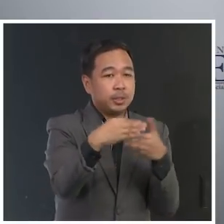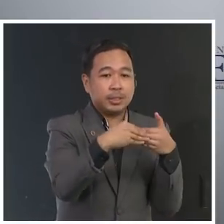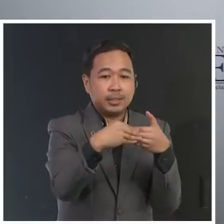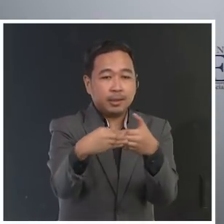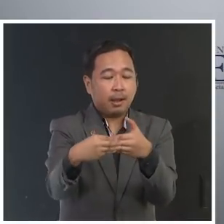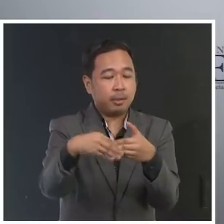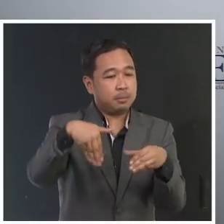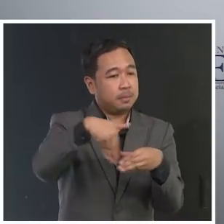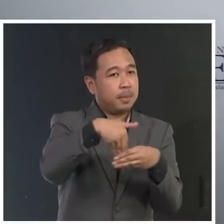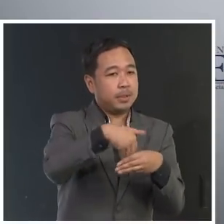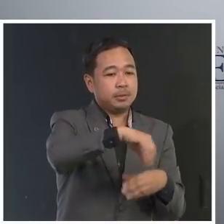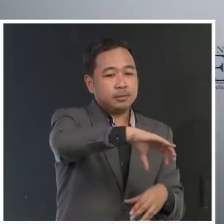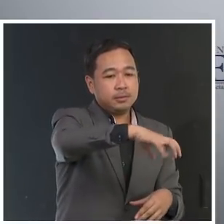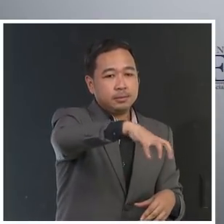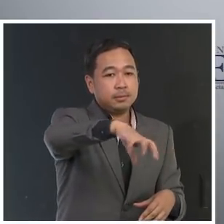Pacific, builds on the Convention, and